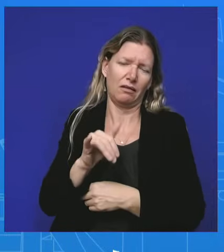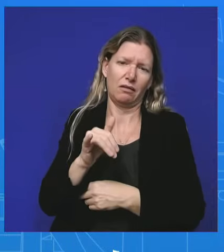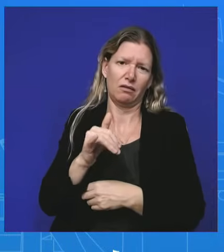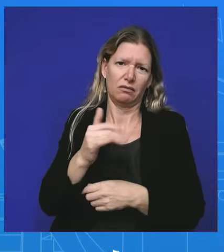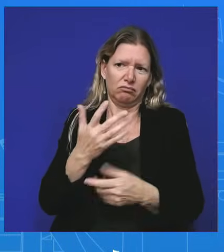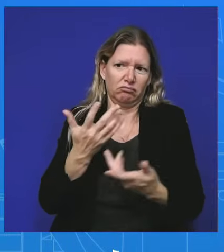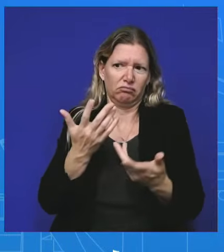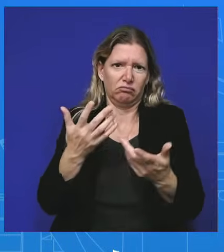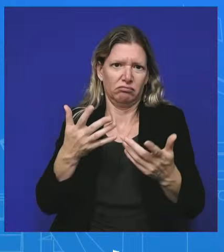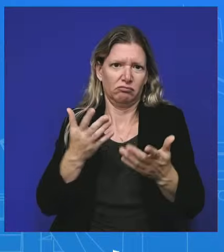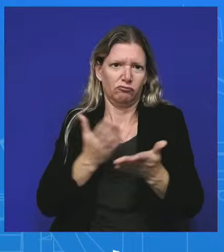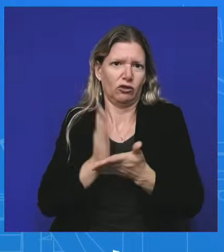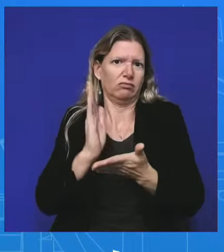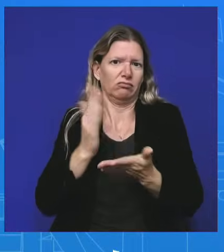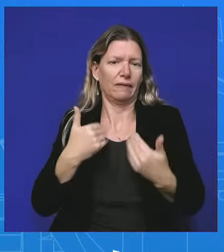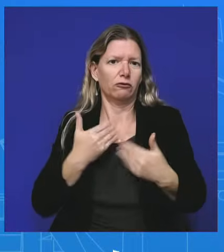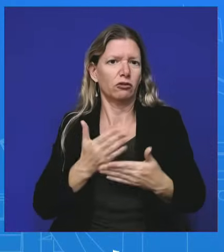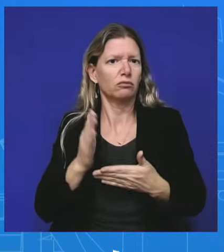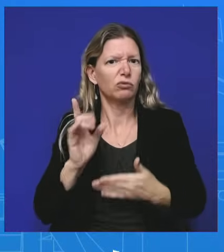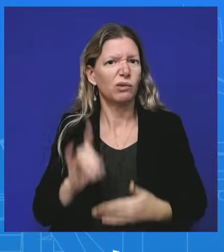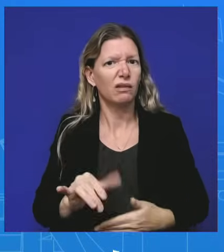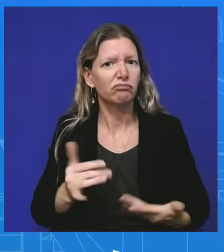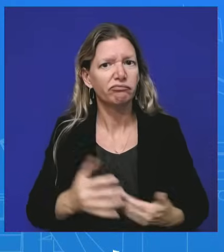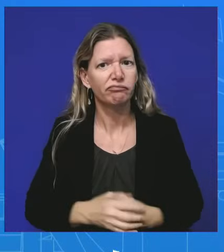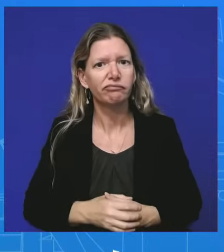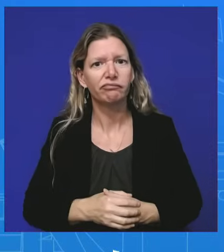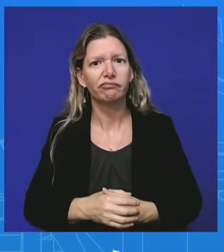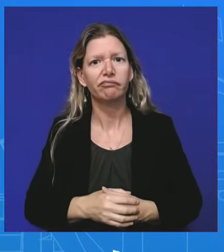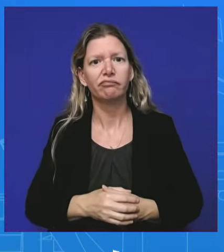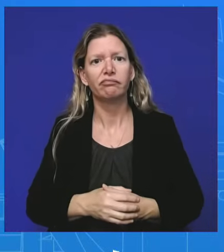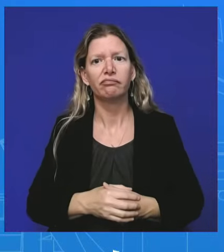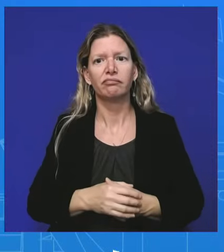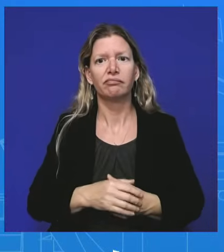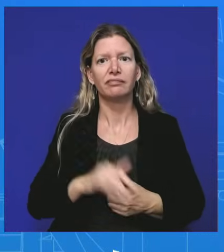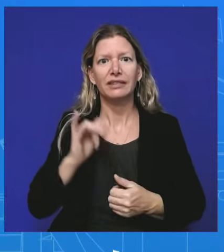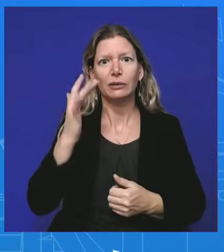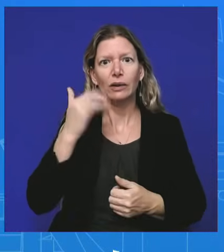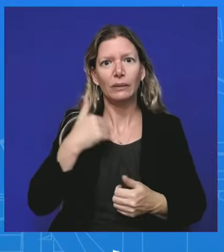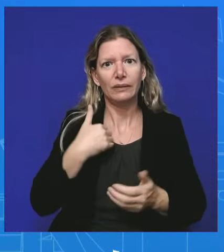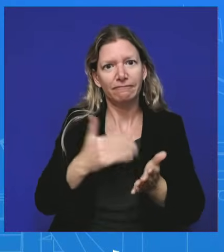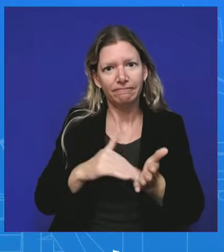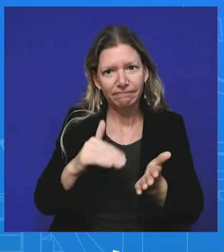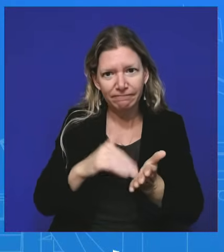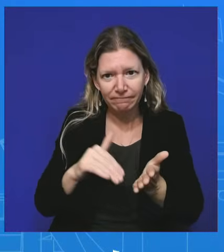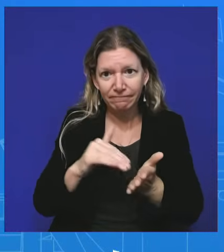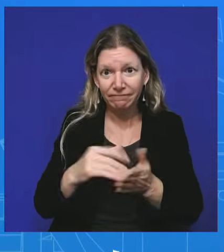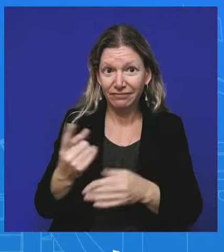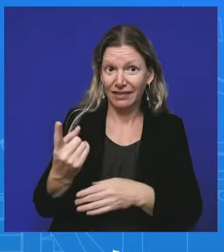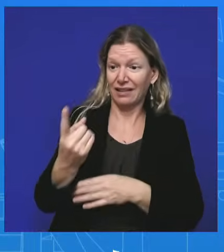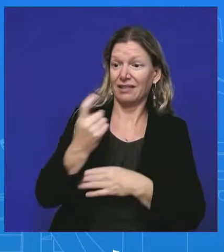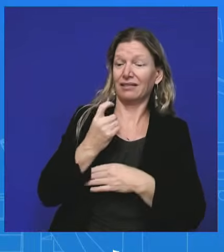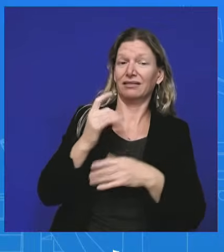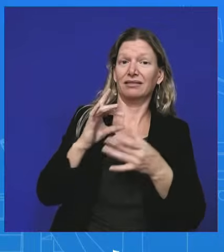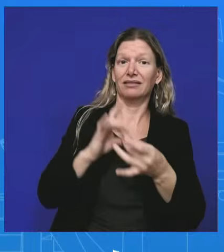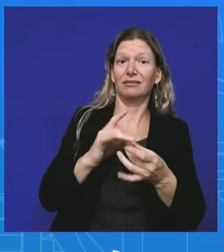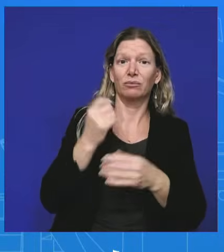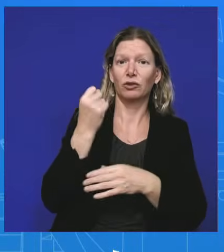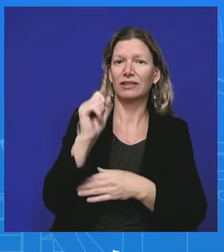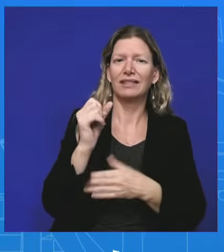when you all have been asking about protests and what the President's going to do -- he's going to do what he's been doing for the past several months when there have been protests --